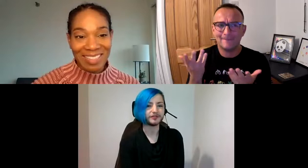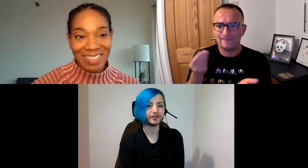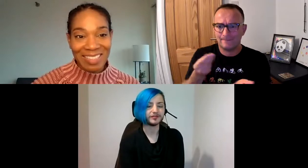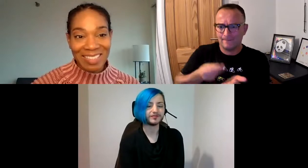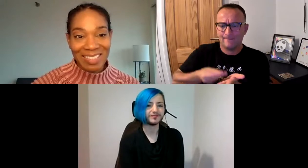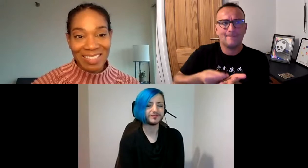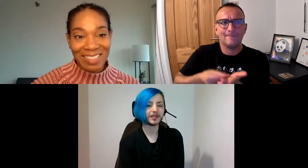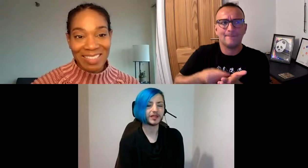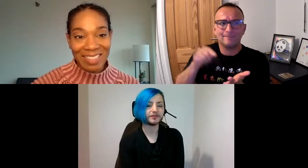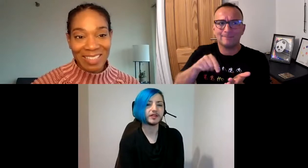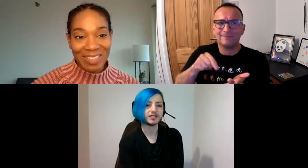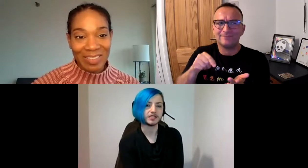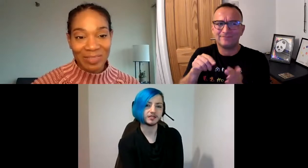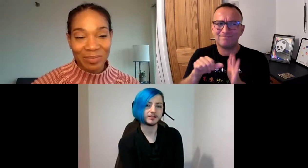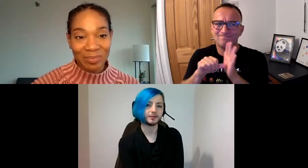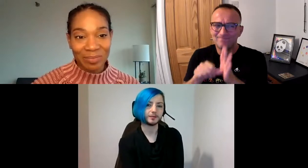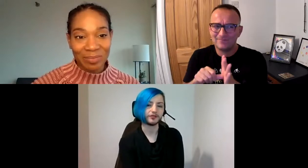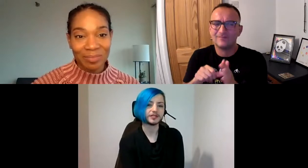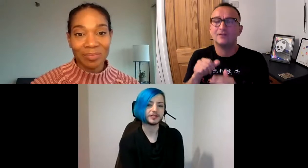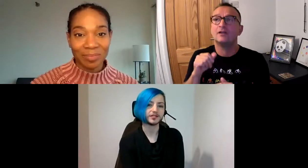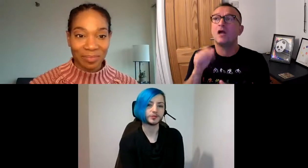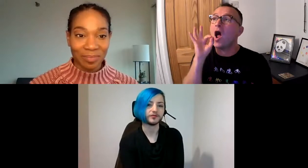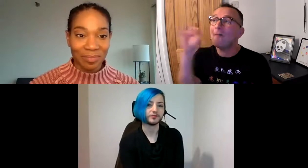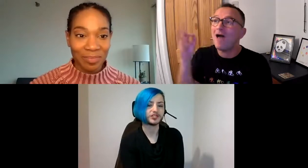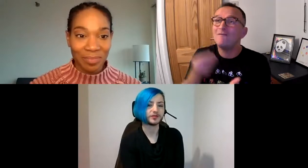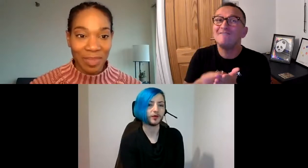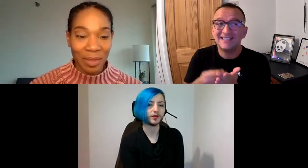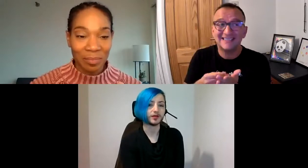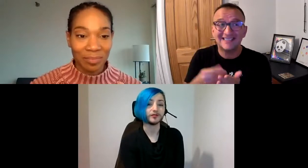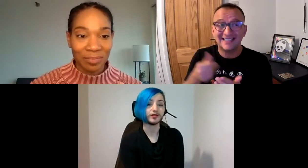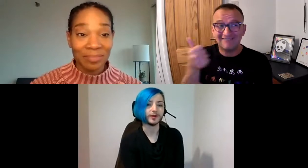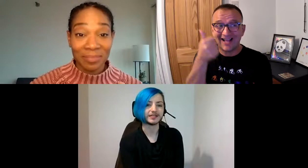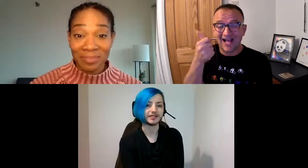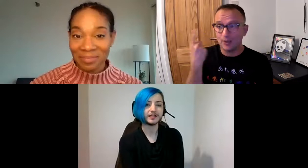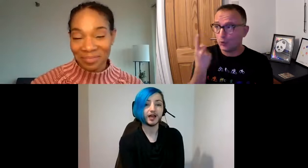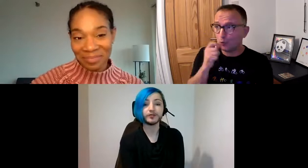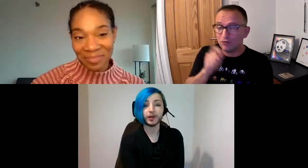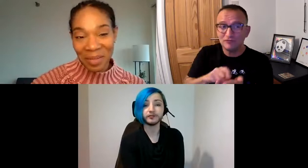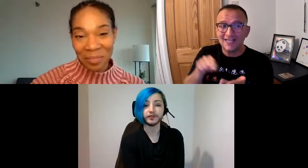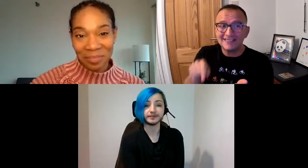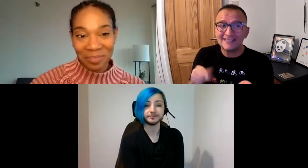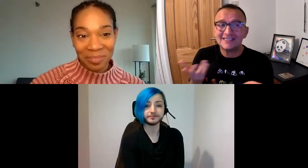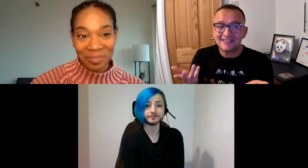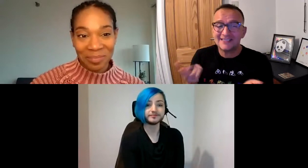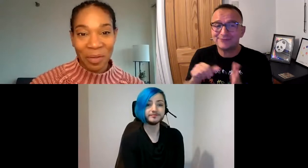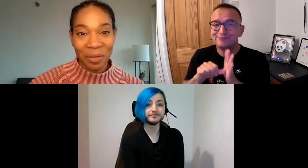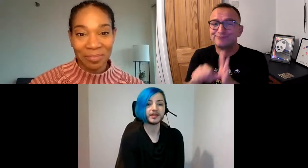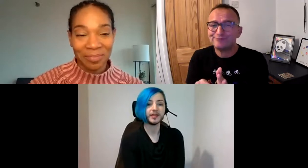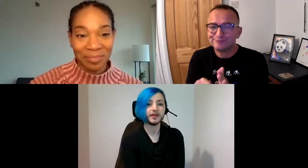always very difficult question there is always that gap, that funding gap its all voluntary in our